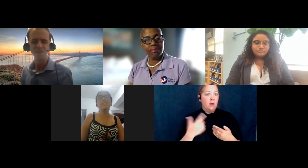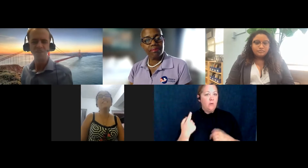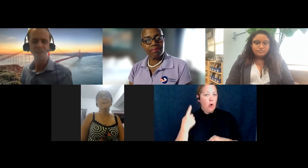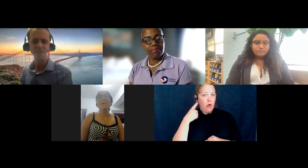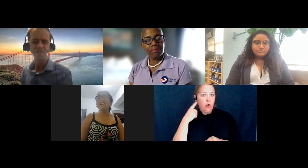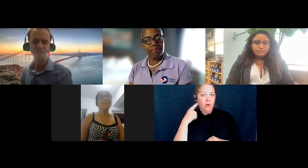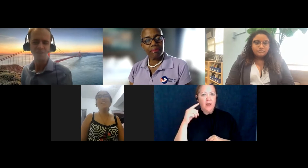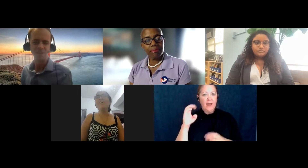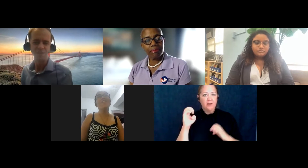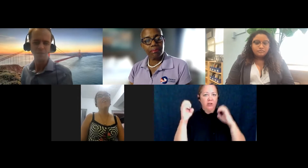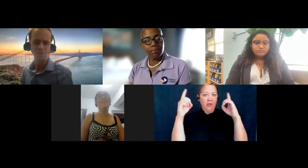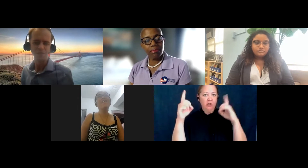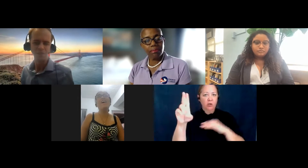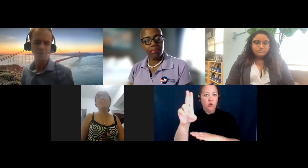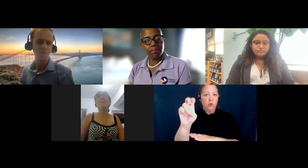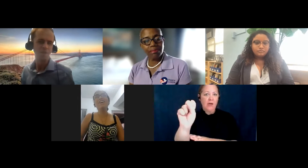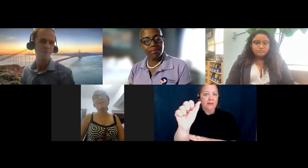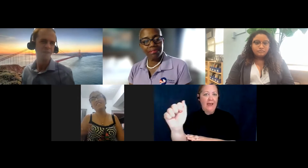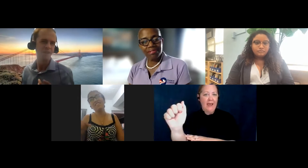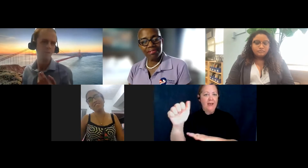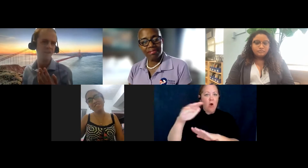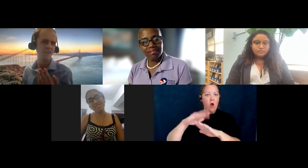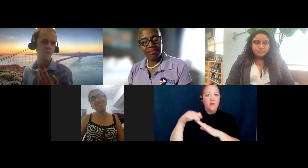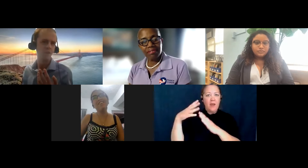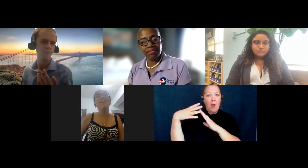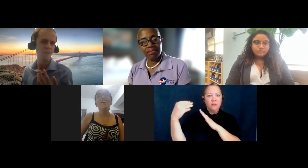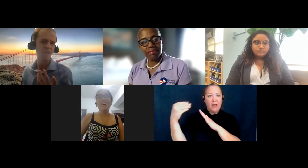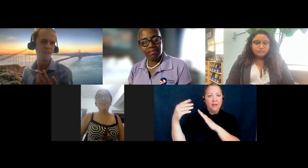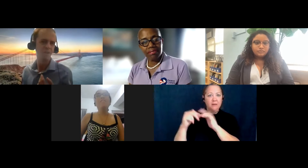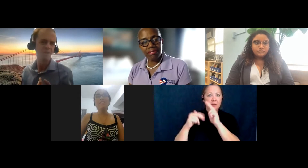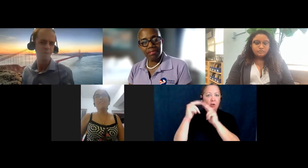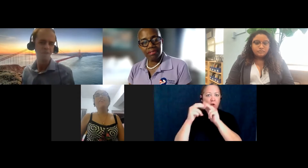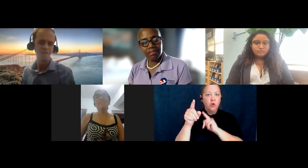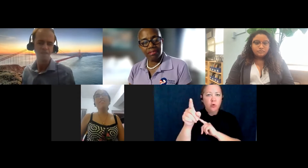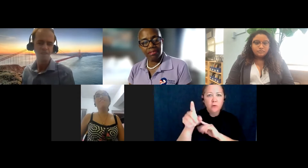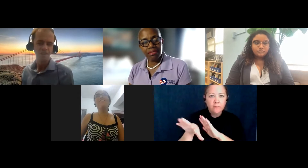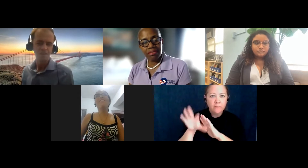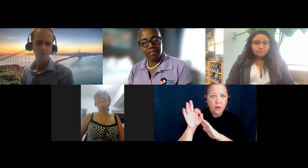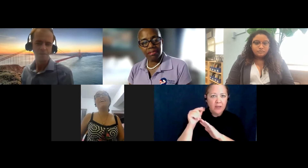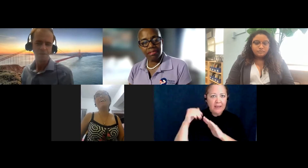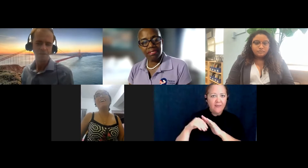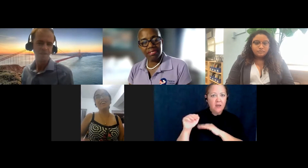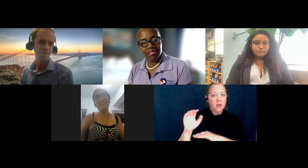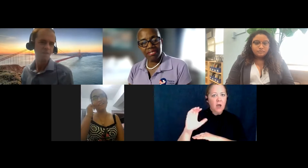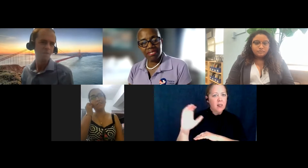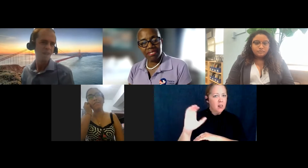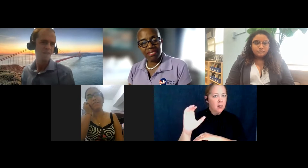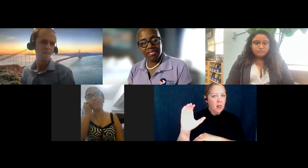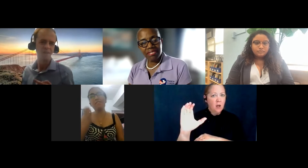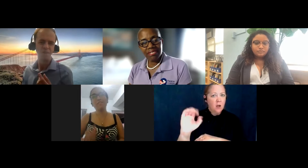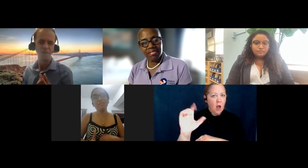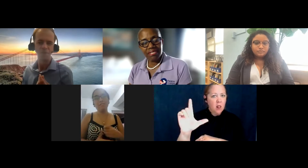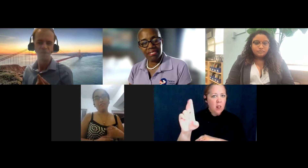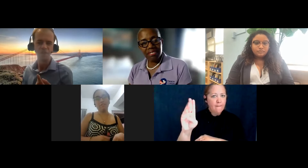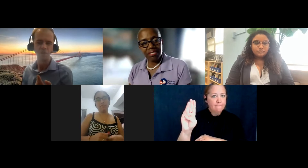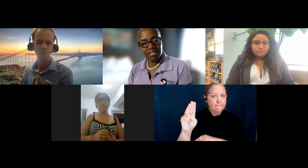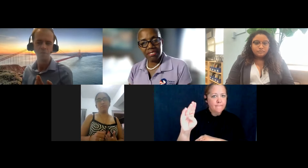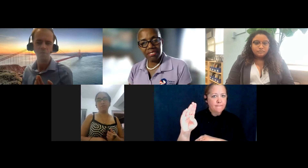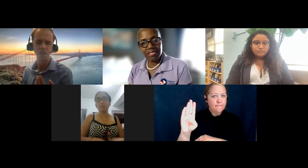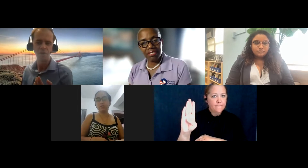outside. You can look it up in the directory. There was an office in the Colombo Americano